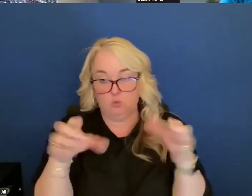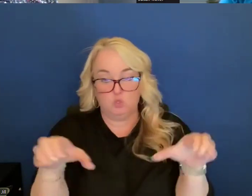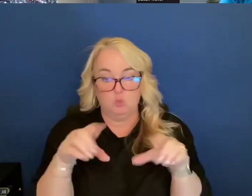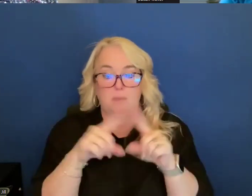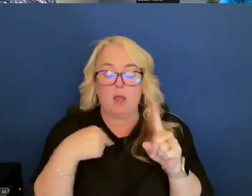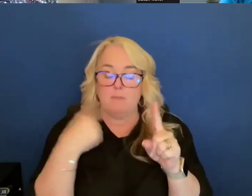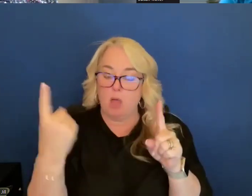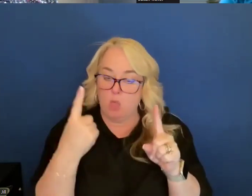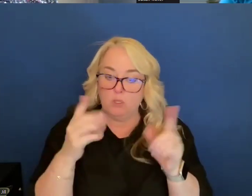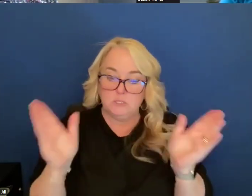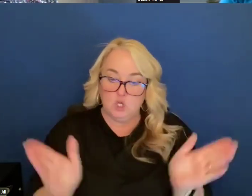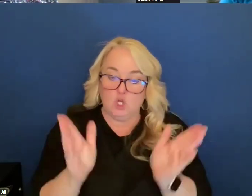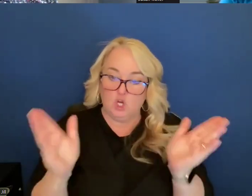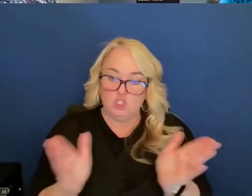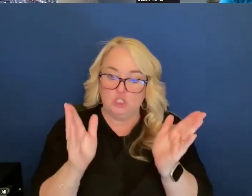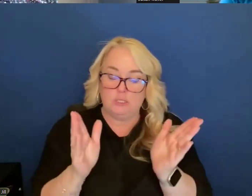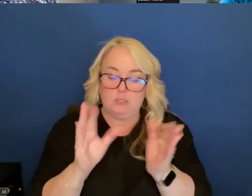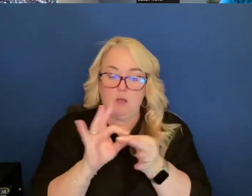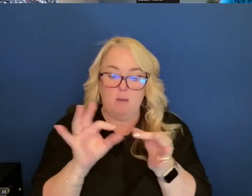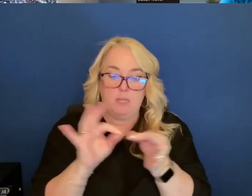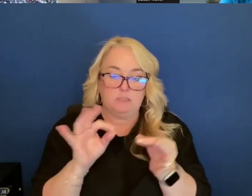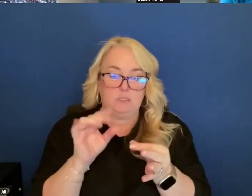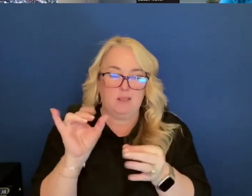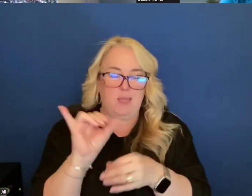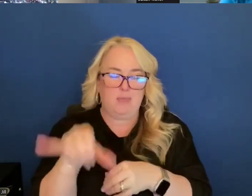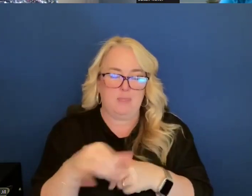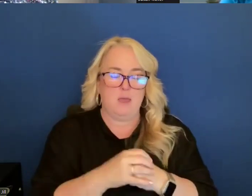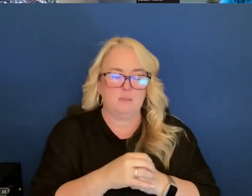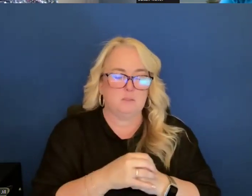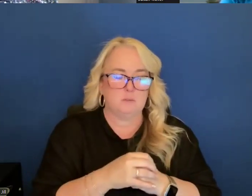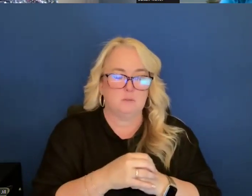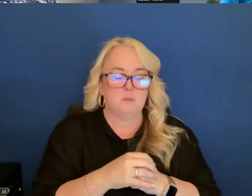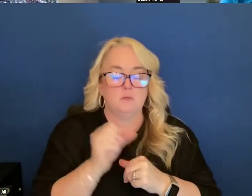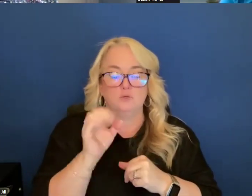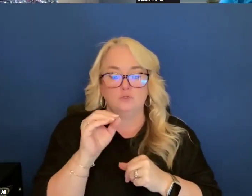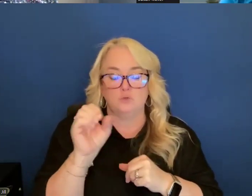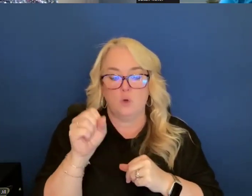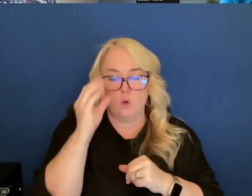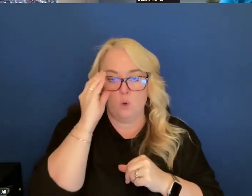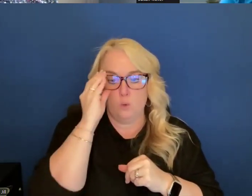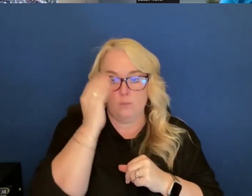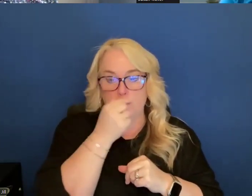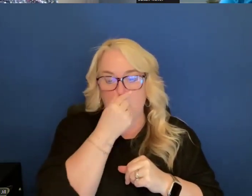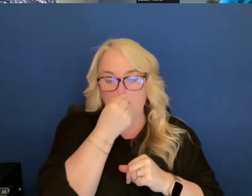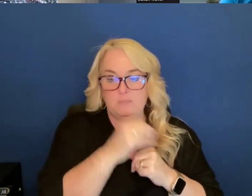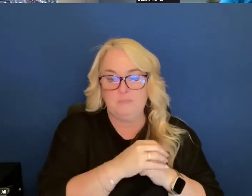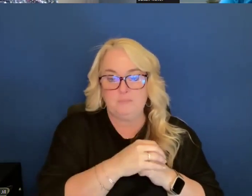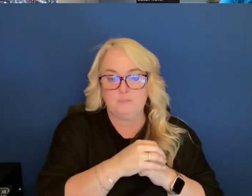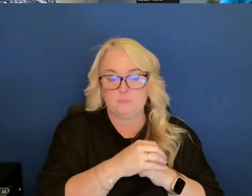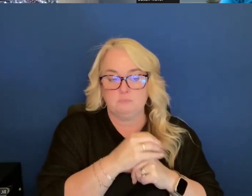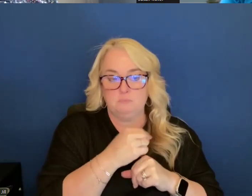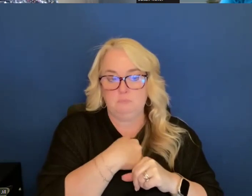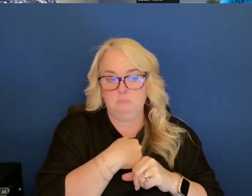tiny, tiny comments like that. I figured if they keep hearing it,